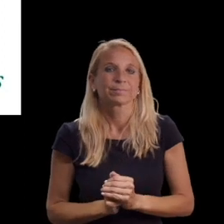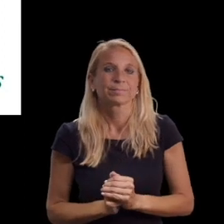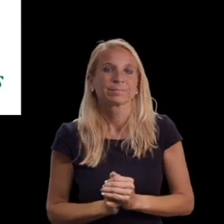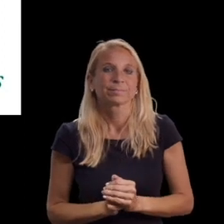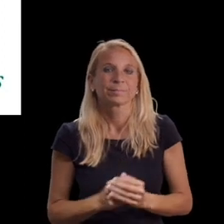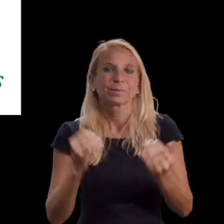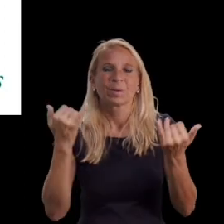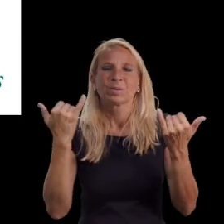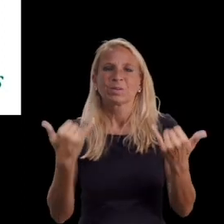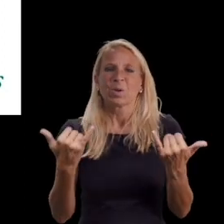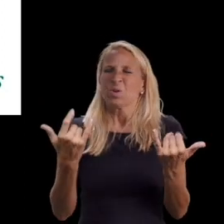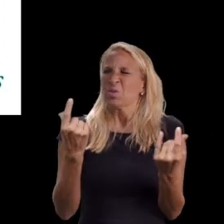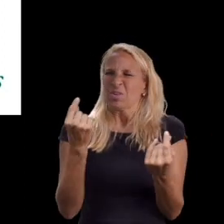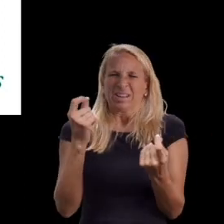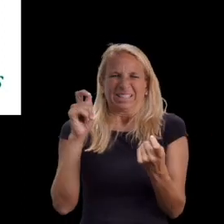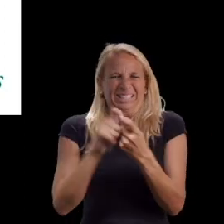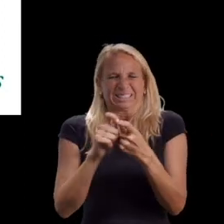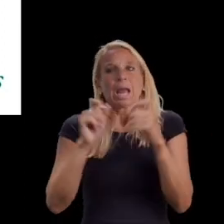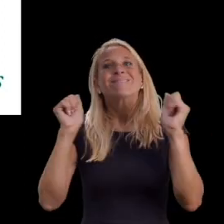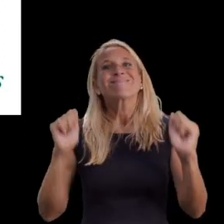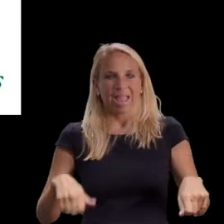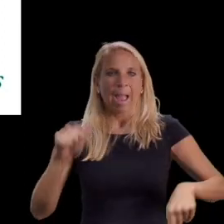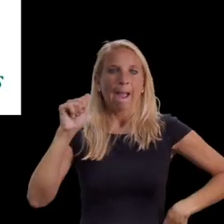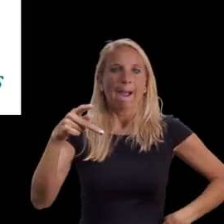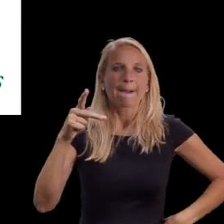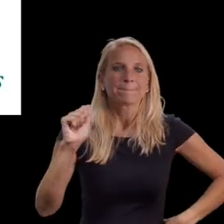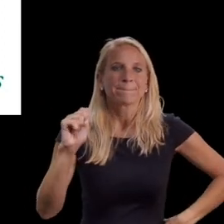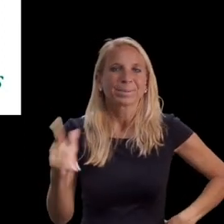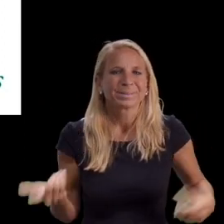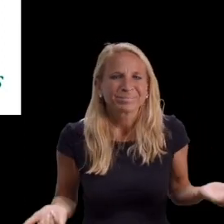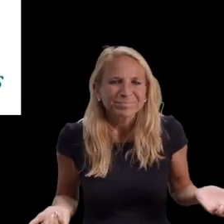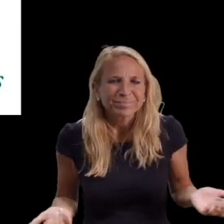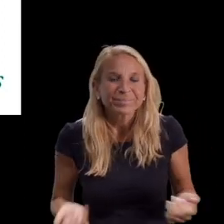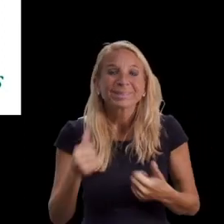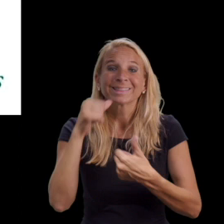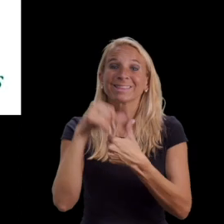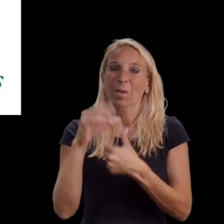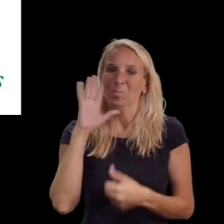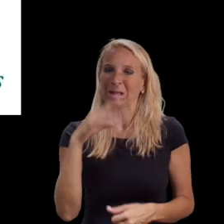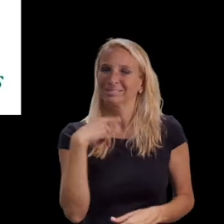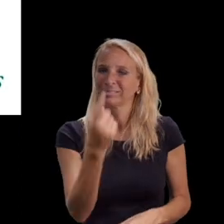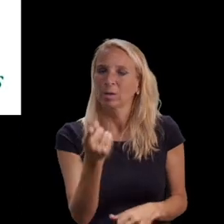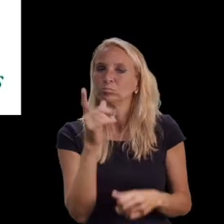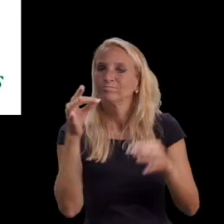So who exactly can appeal? Now the letter will tell you who's able to appeal,